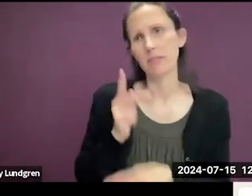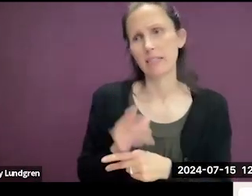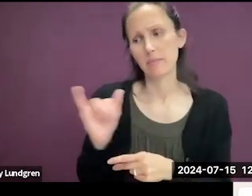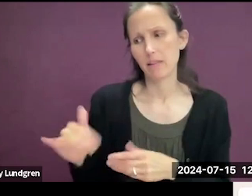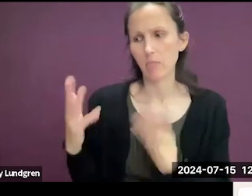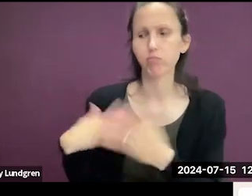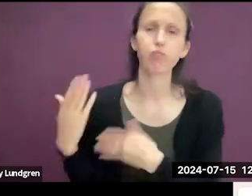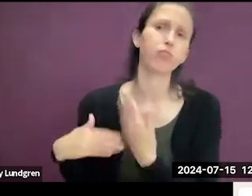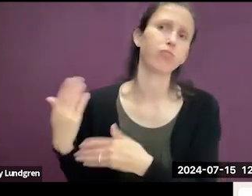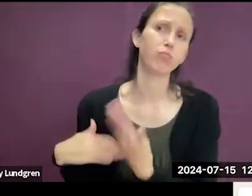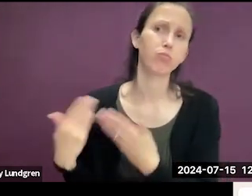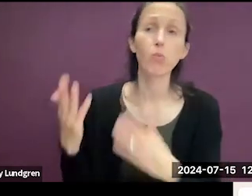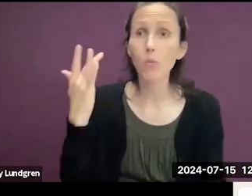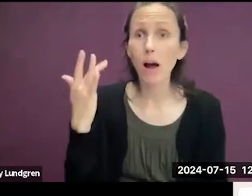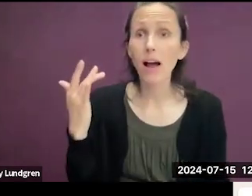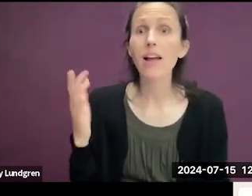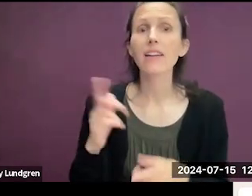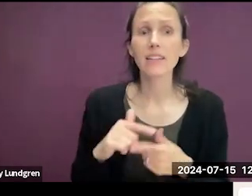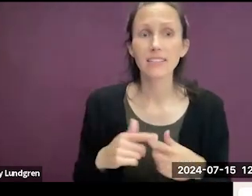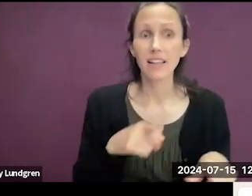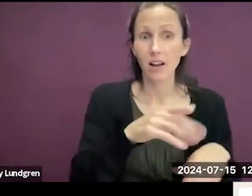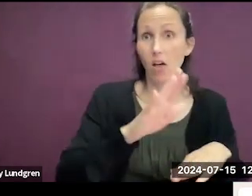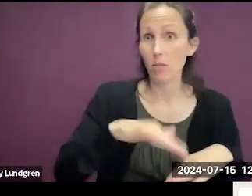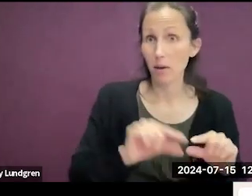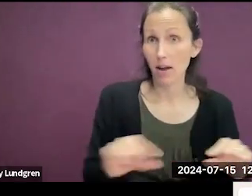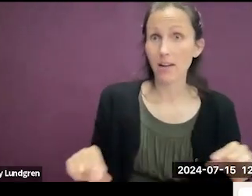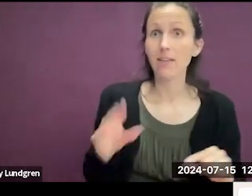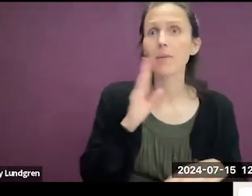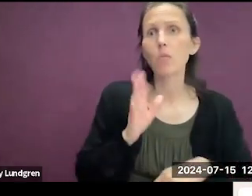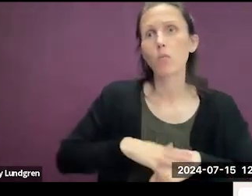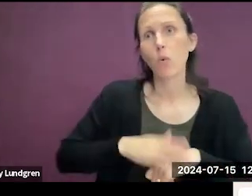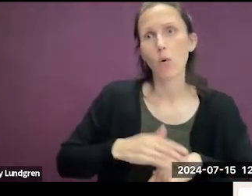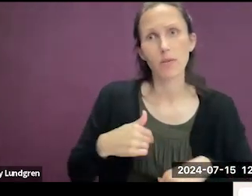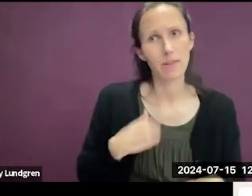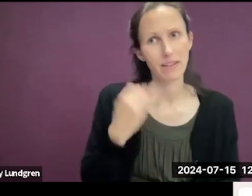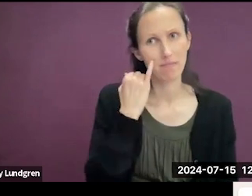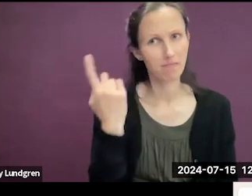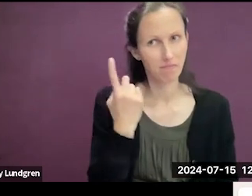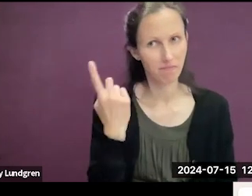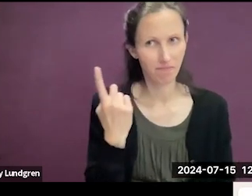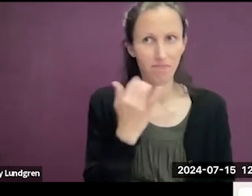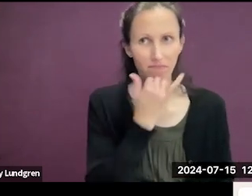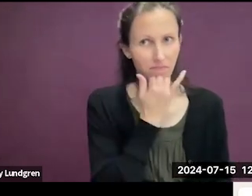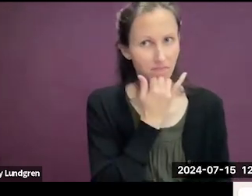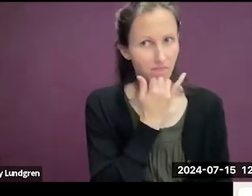because that's what pops up this information down here in the lower left, which will tell me Accessibility Investigate